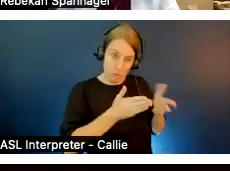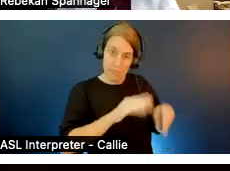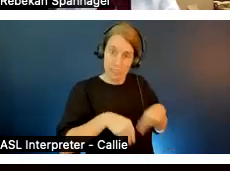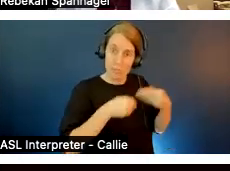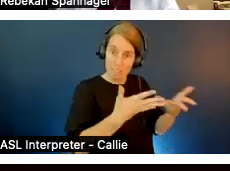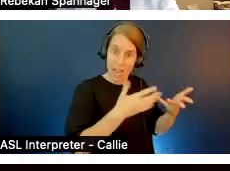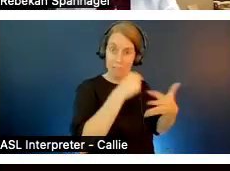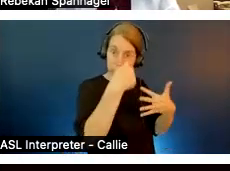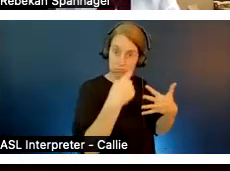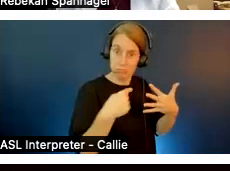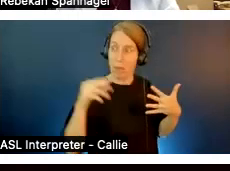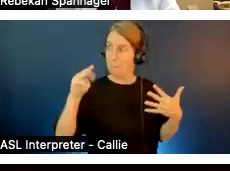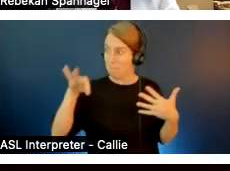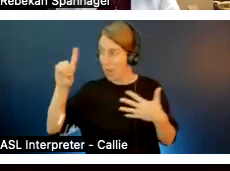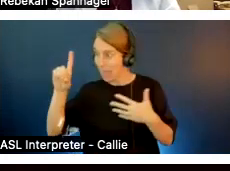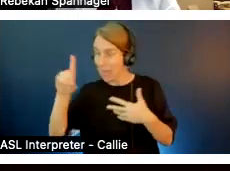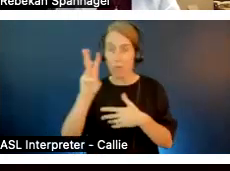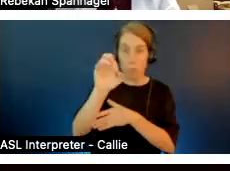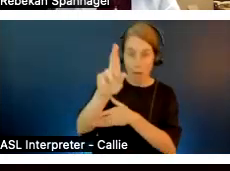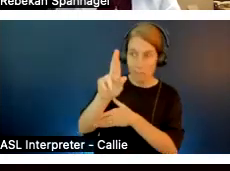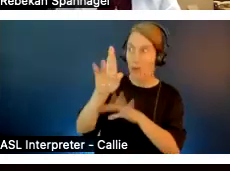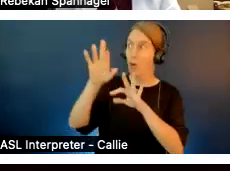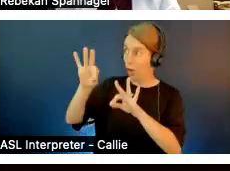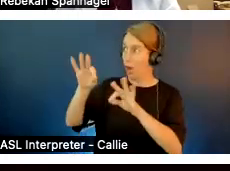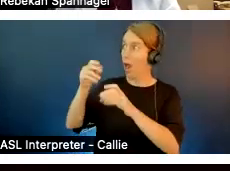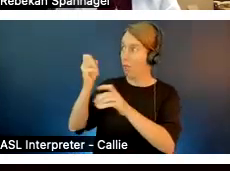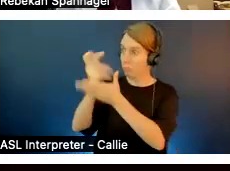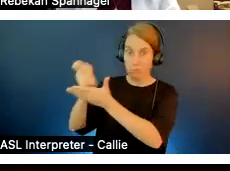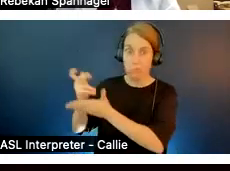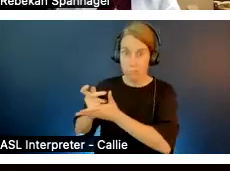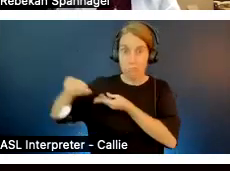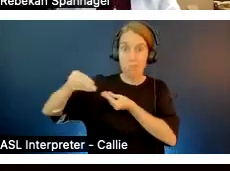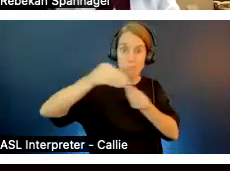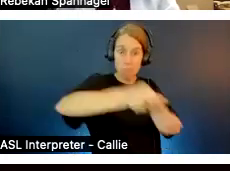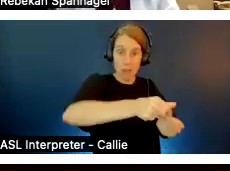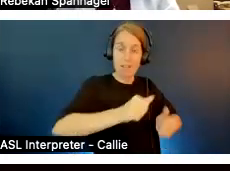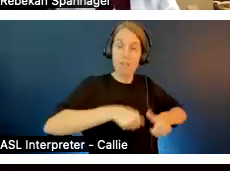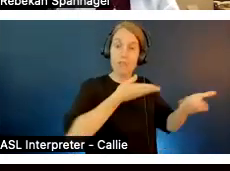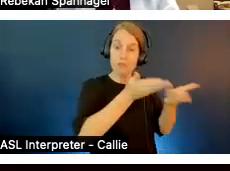medicaid and the waivers provide that those entities are separate from the people that